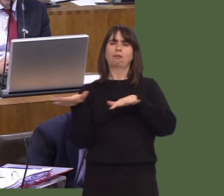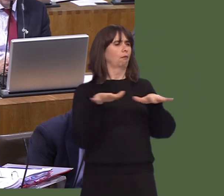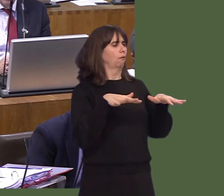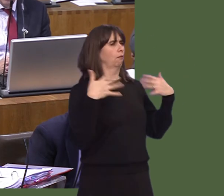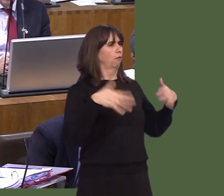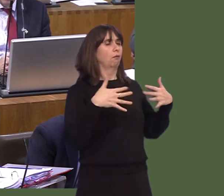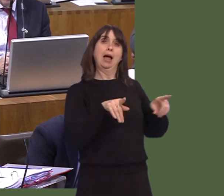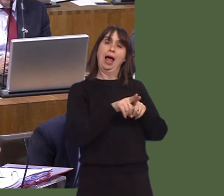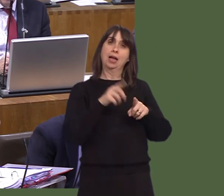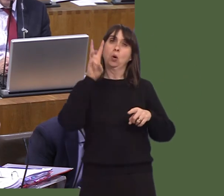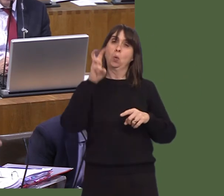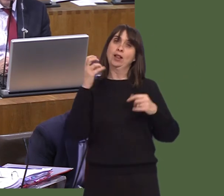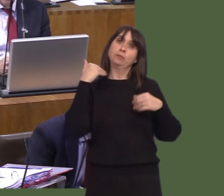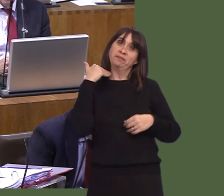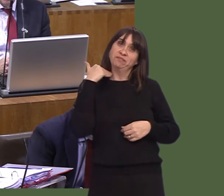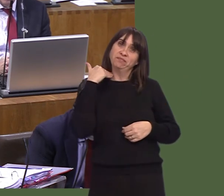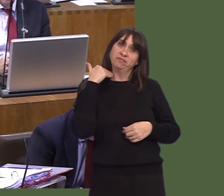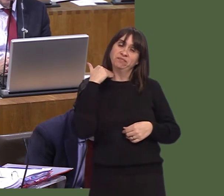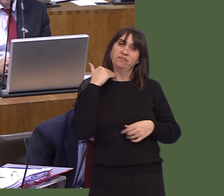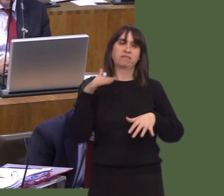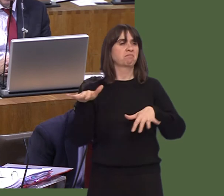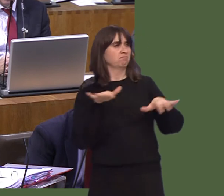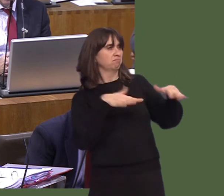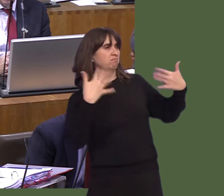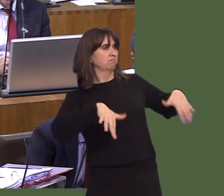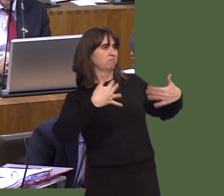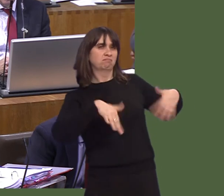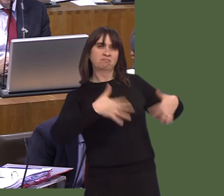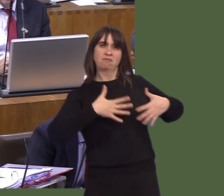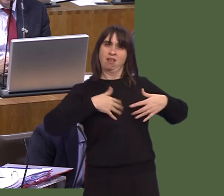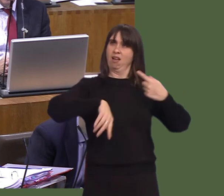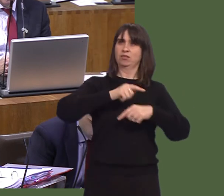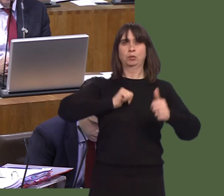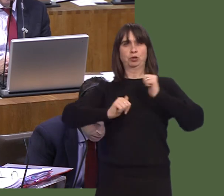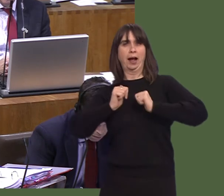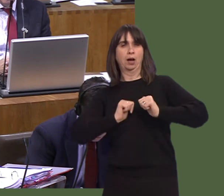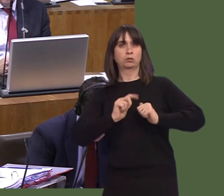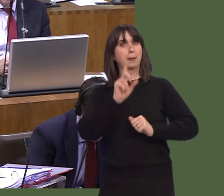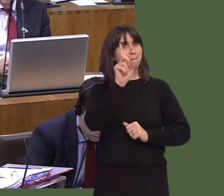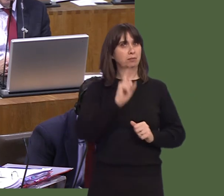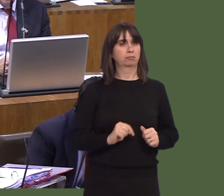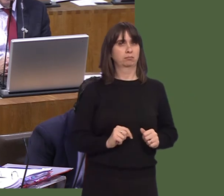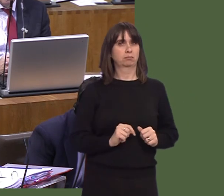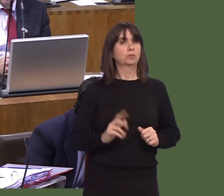adopter of new technologies. Does the First Minister agree that we need cross-Government action, and will he commit